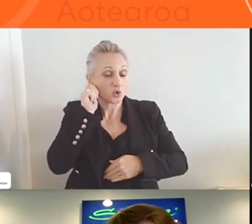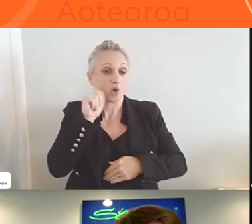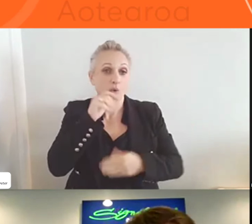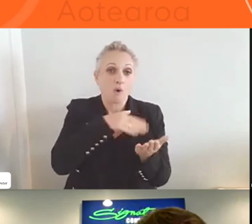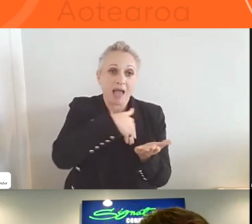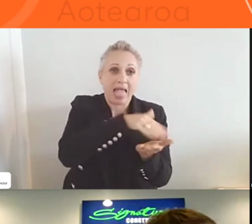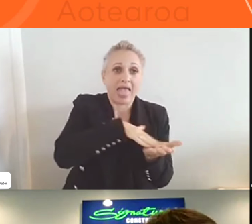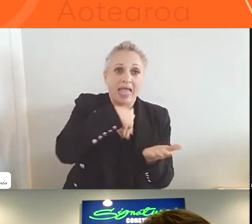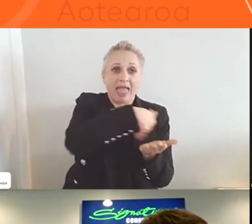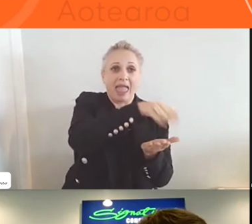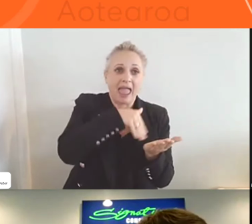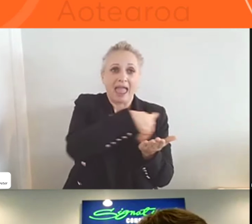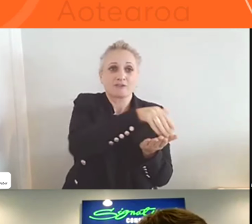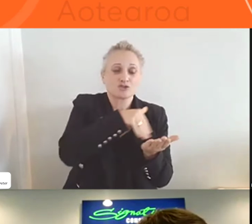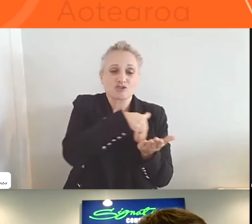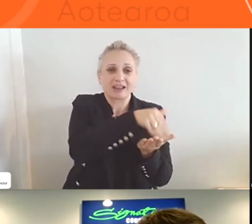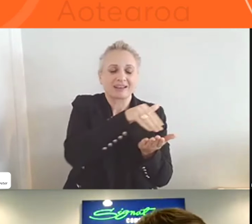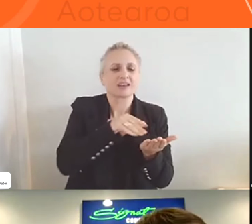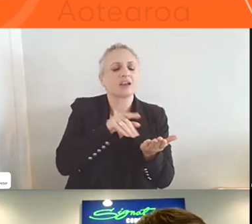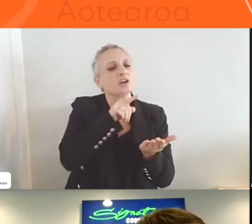sorts of things been considerations that you would think within your